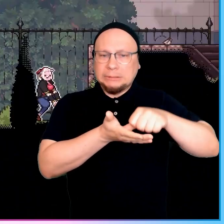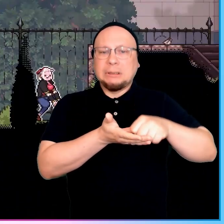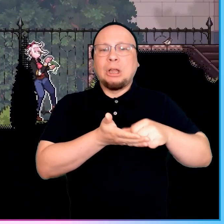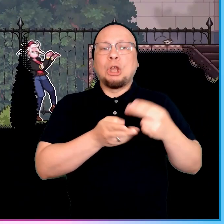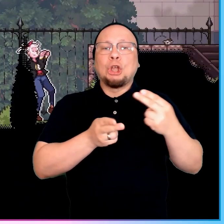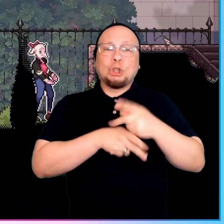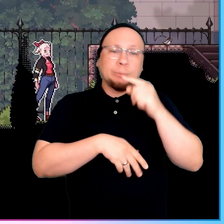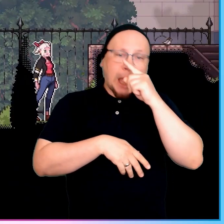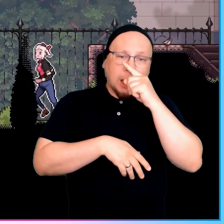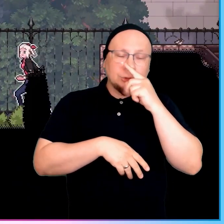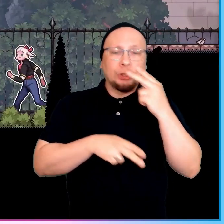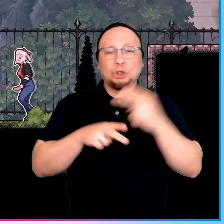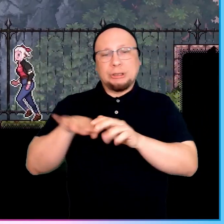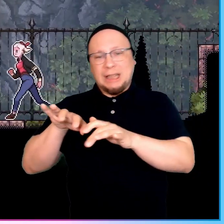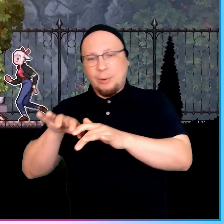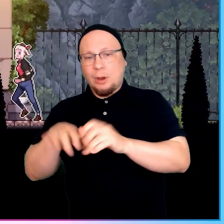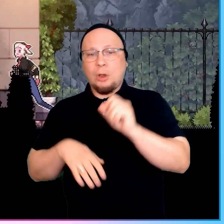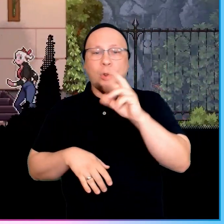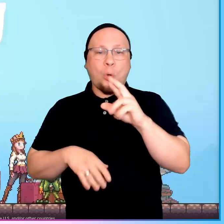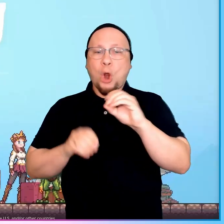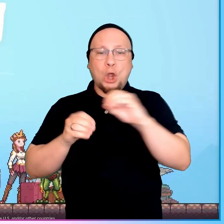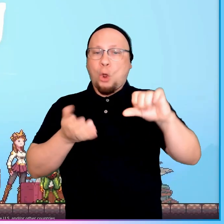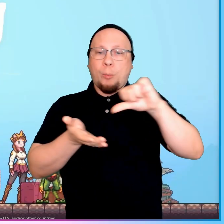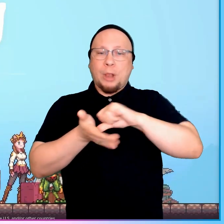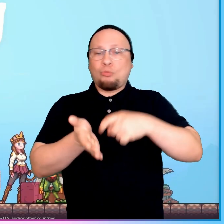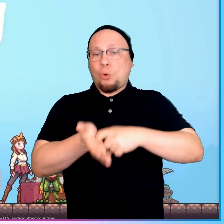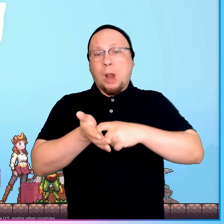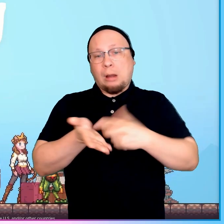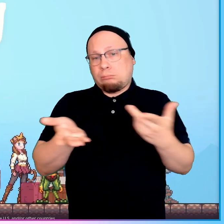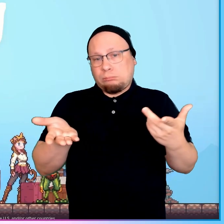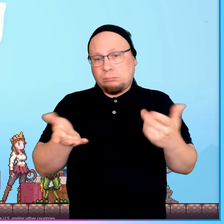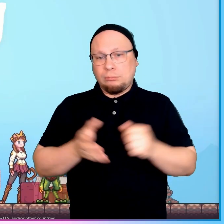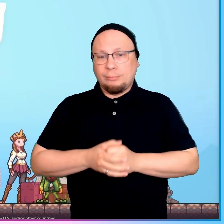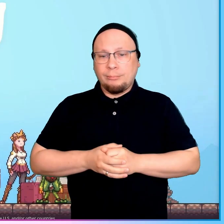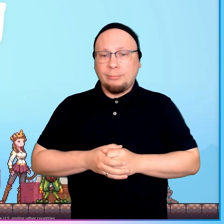And you can play the game without any button holds. We hope you take the time to come and visit the